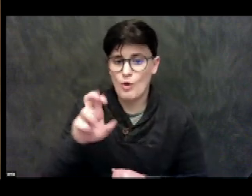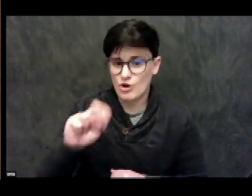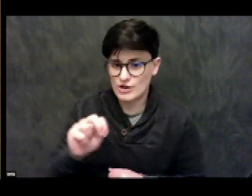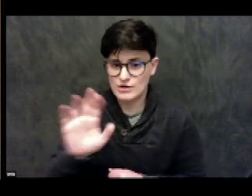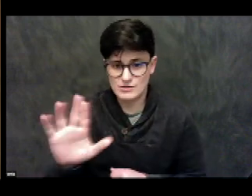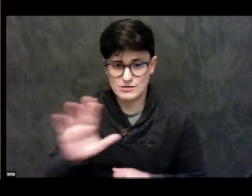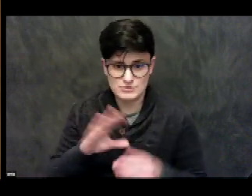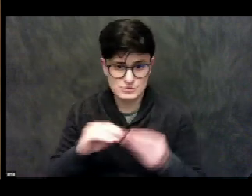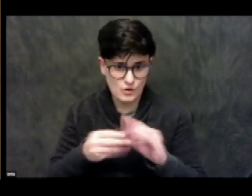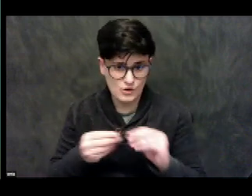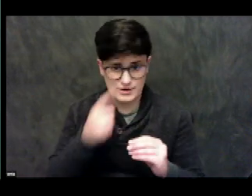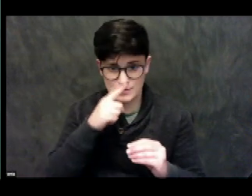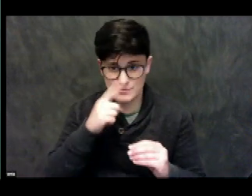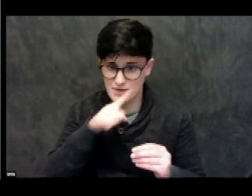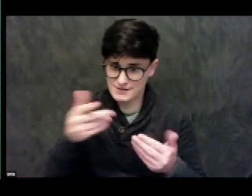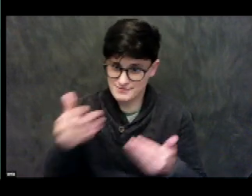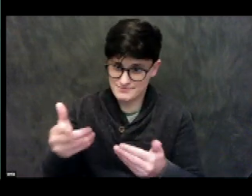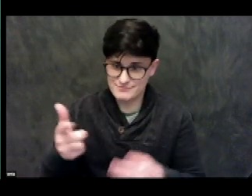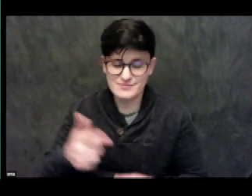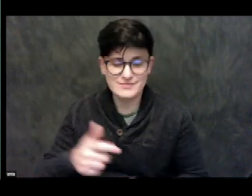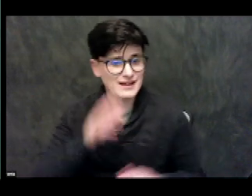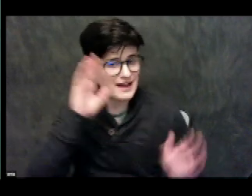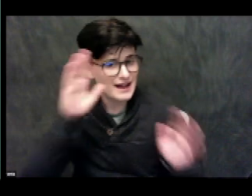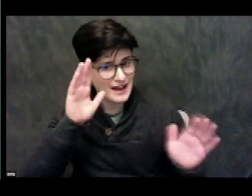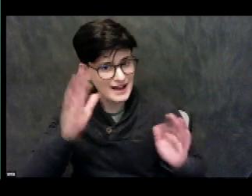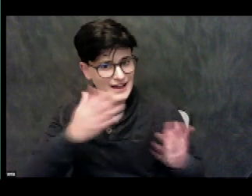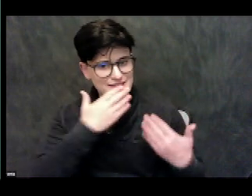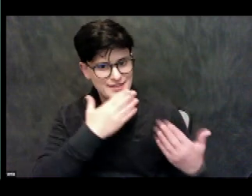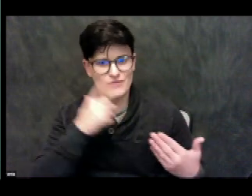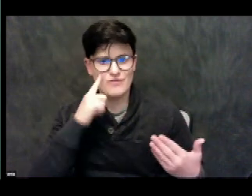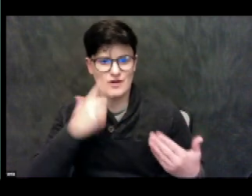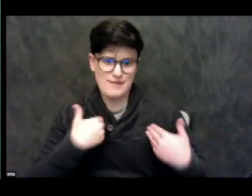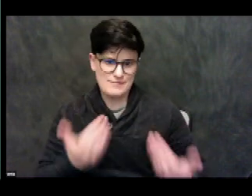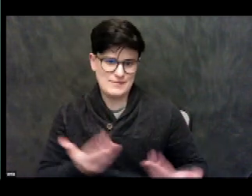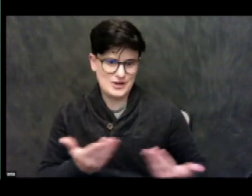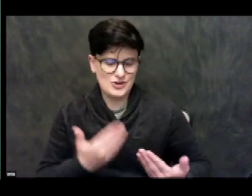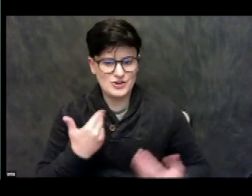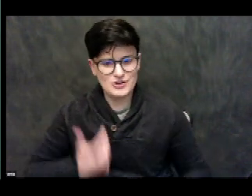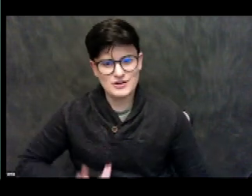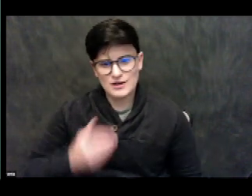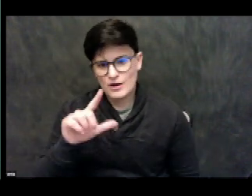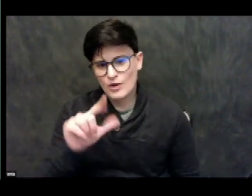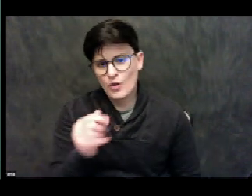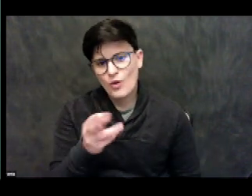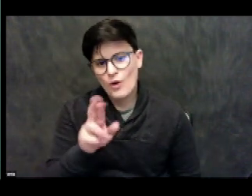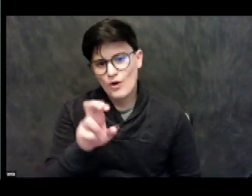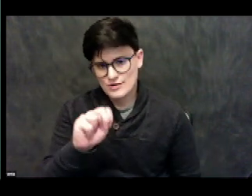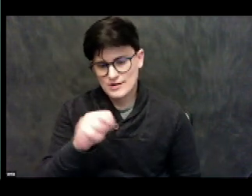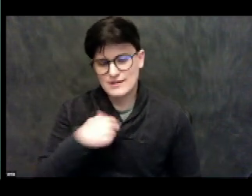Hi. Thank you for having me. I'm Lauren. I live in New Hampshire,